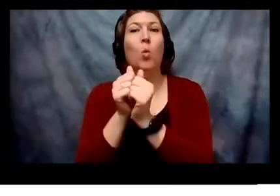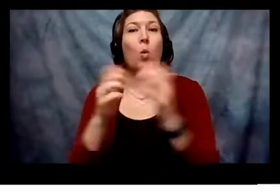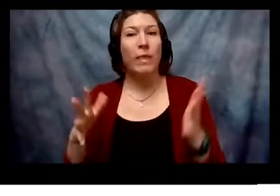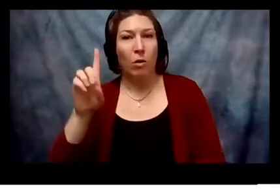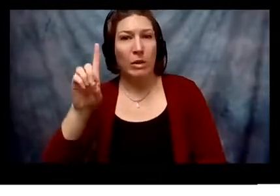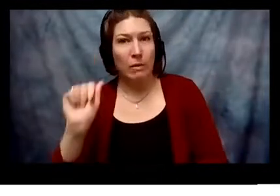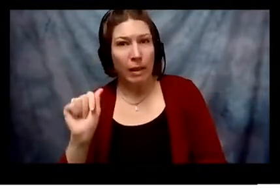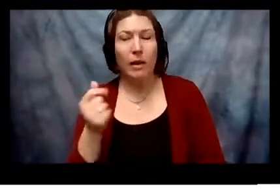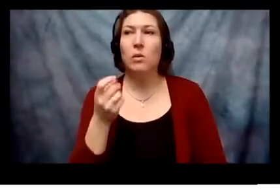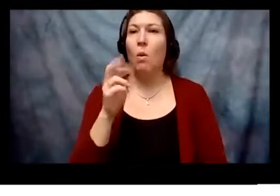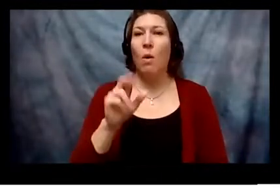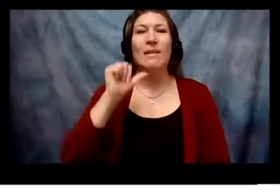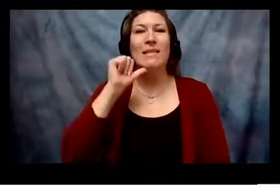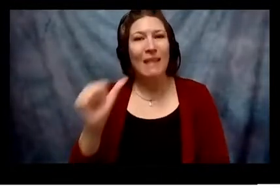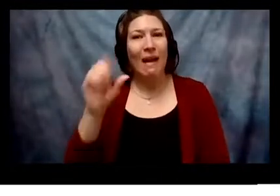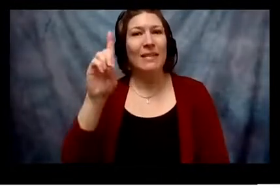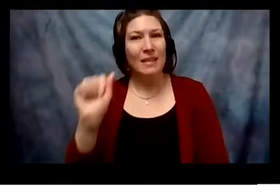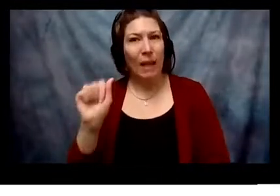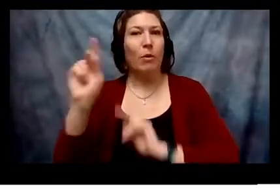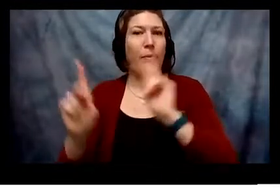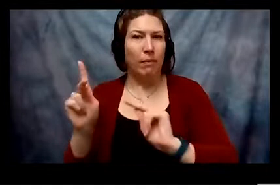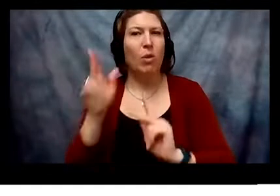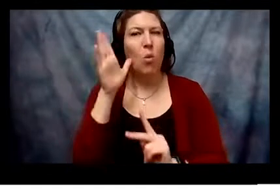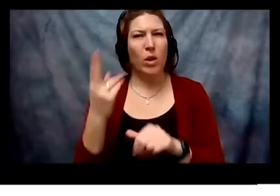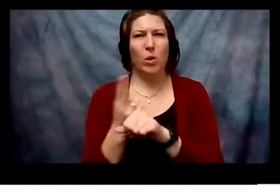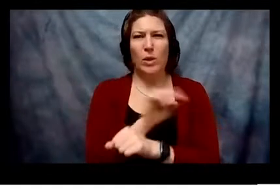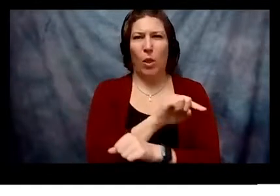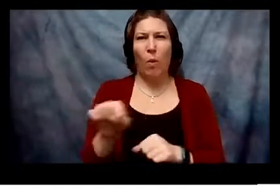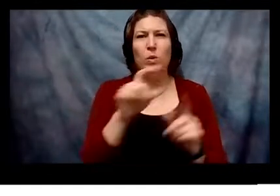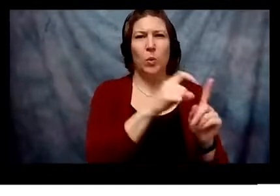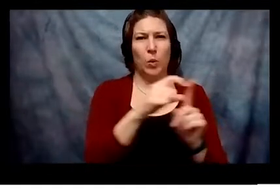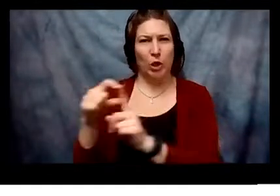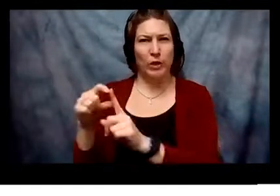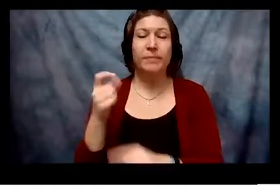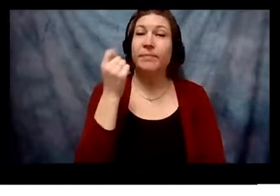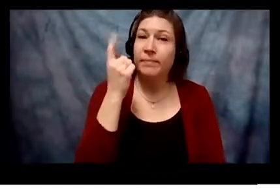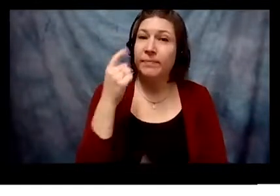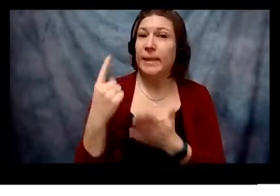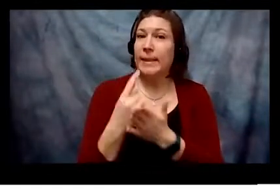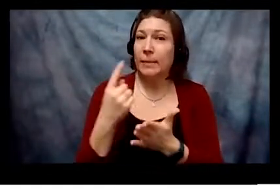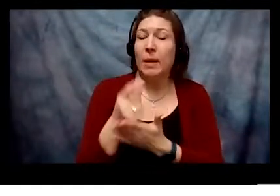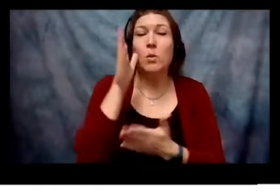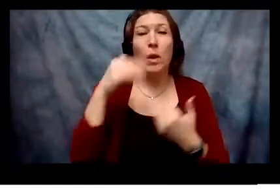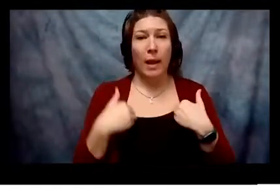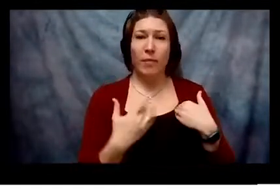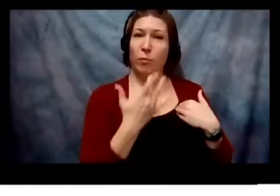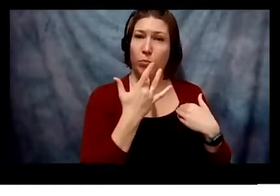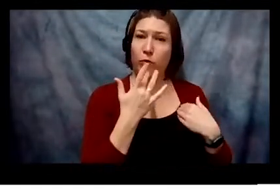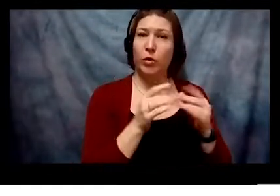or non-disabled People. There is at times, preferred language in certain disability